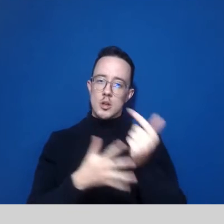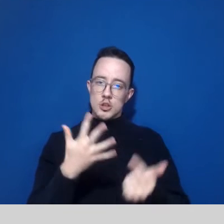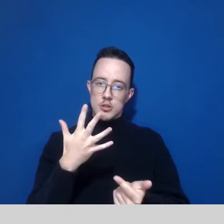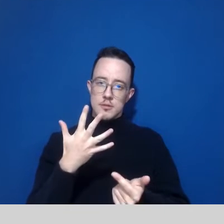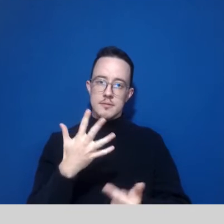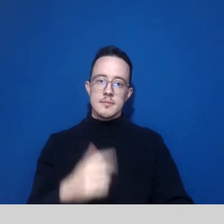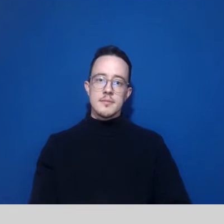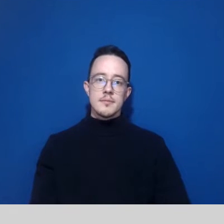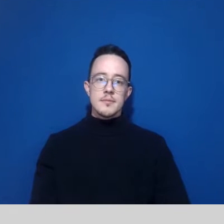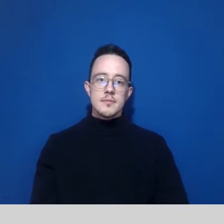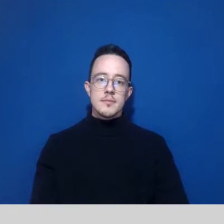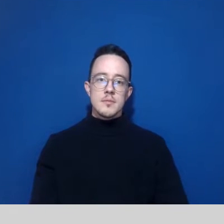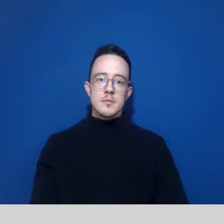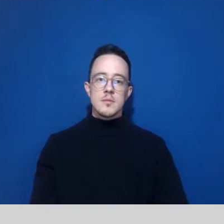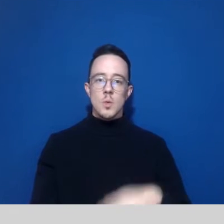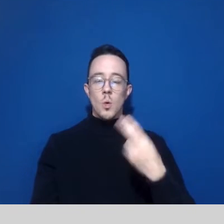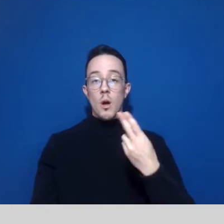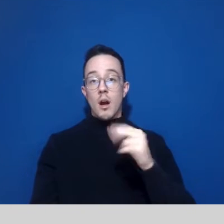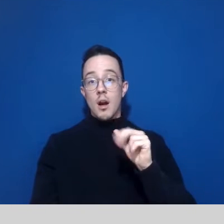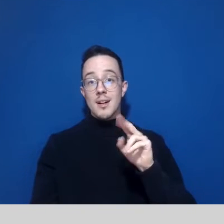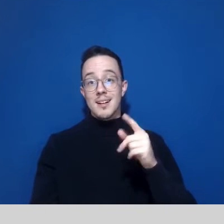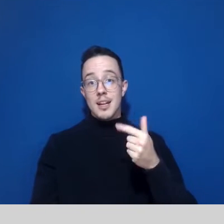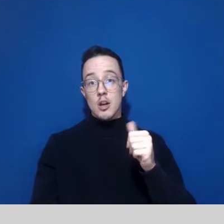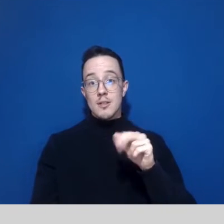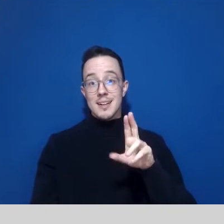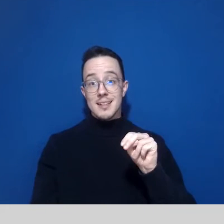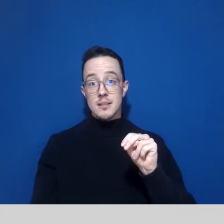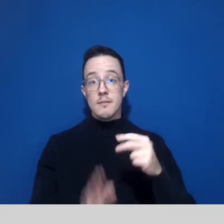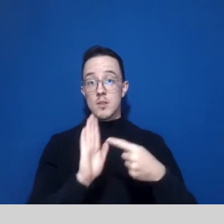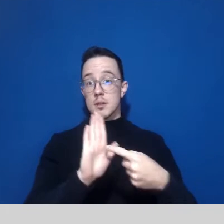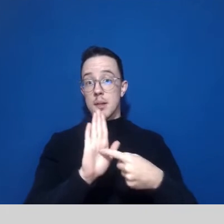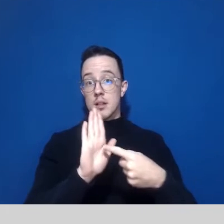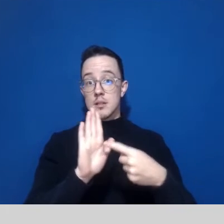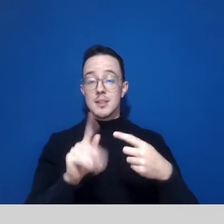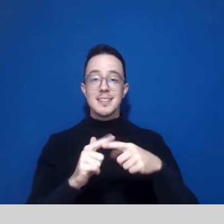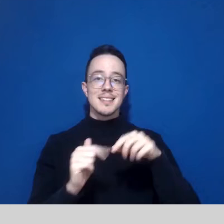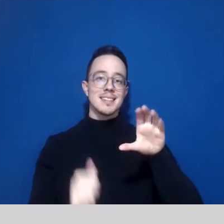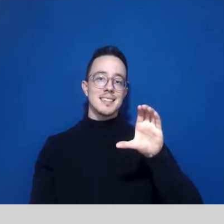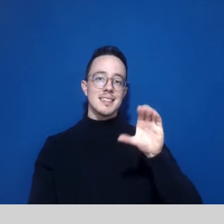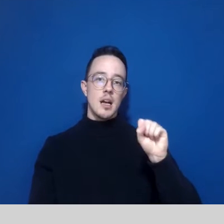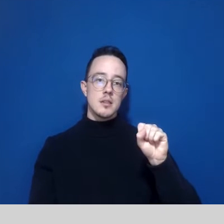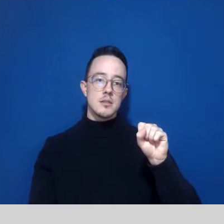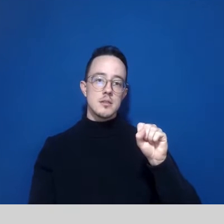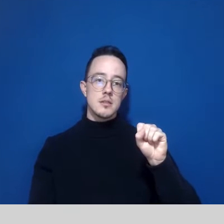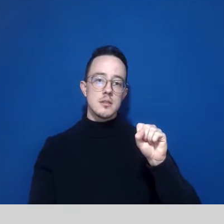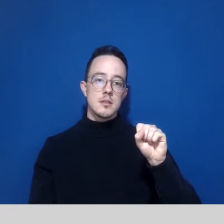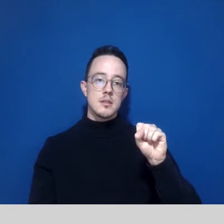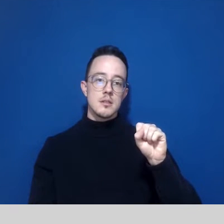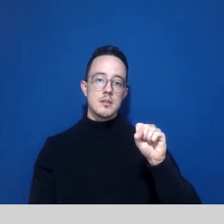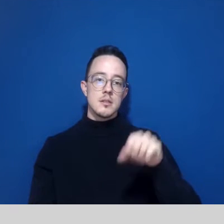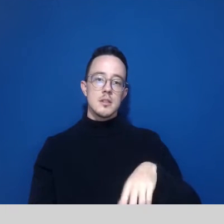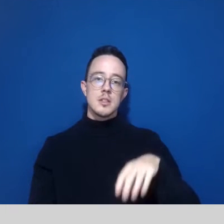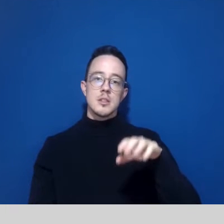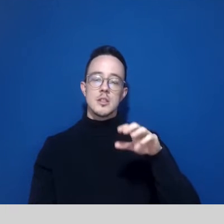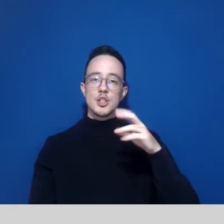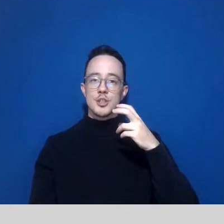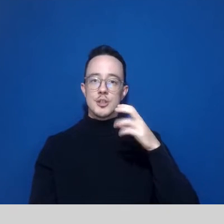In Czechoslovak, we have other alphabetic lists. So for example, in Hungarian, the C S,